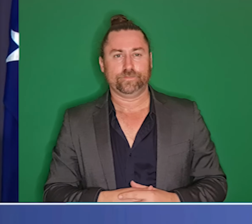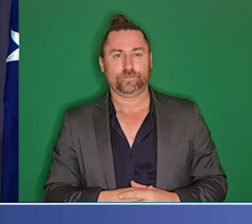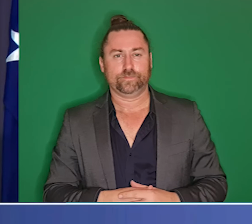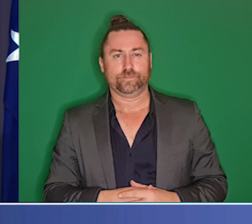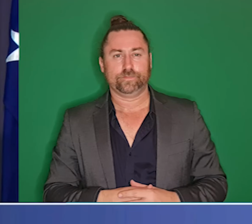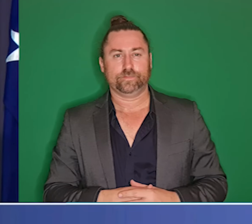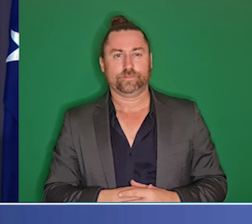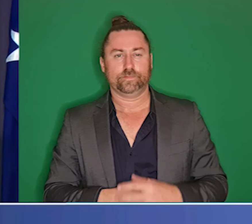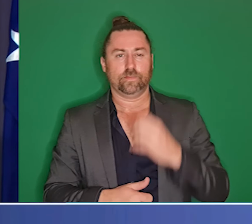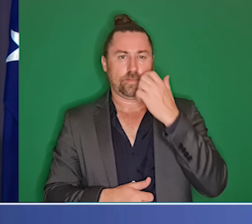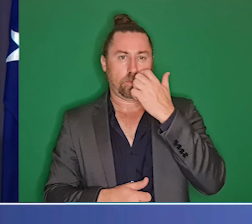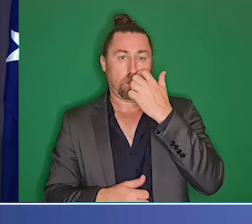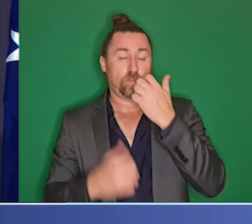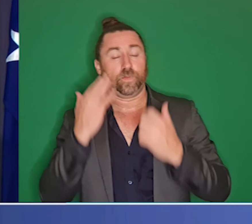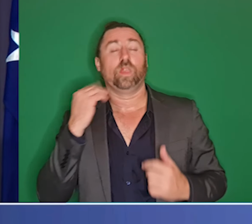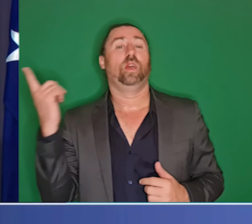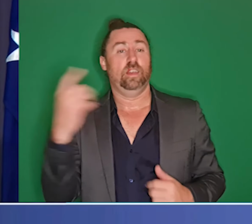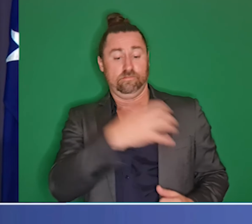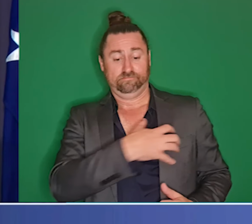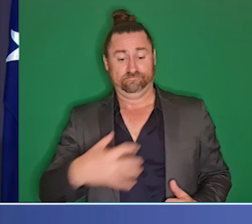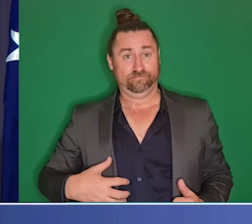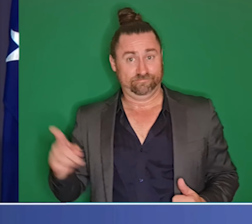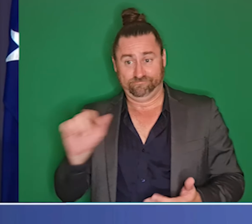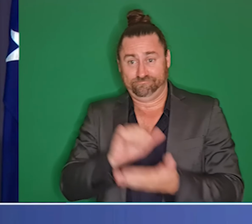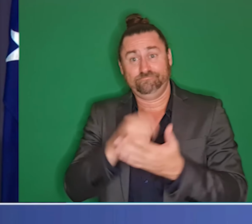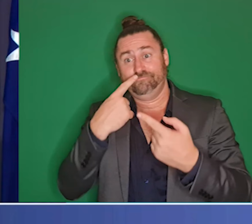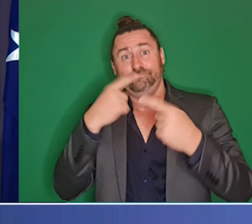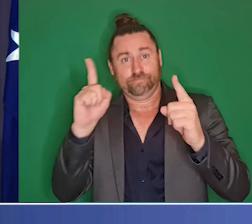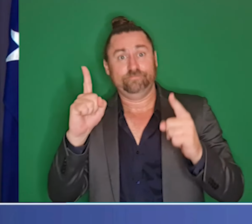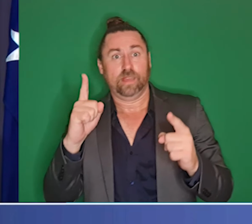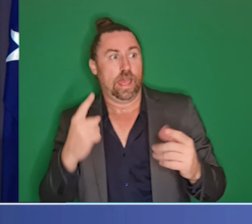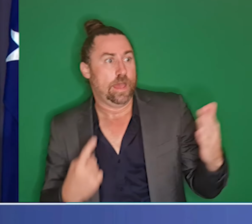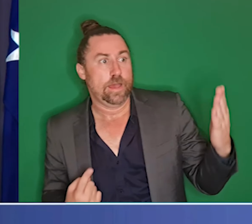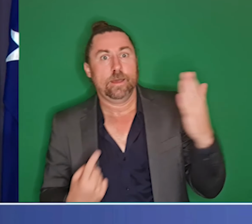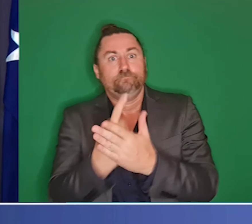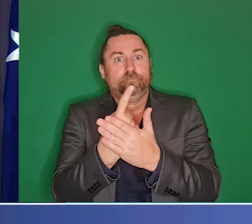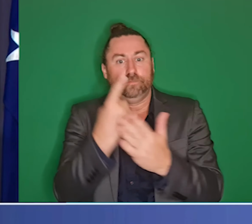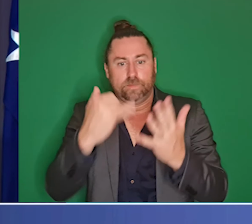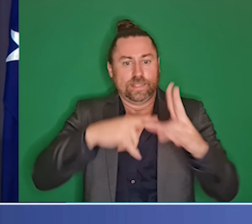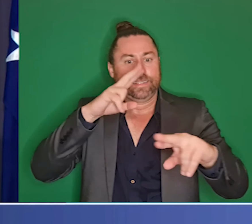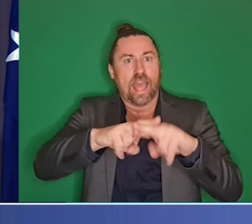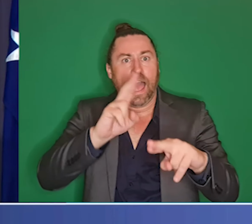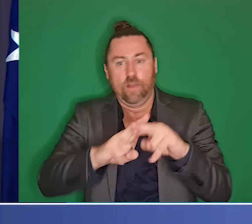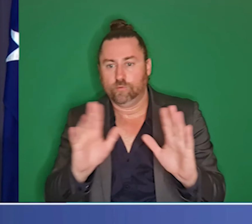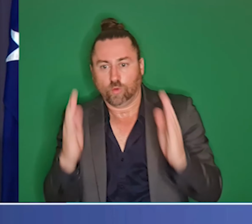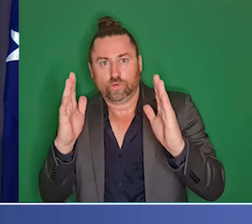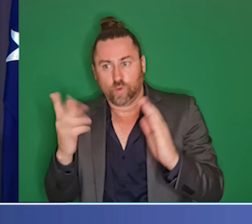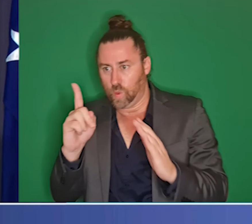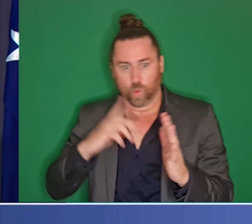As the minister has said, we have been planning for workforce pressure in our health care sector for some time,